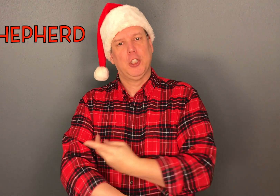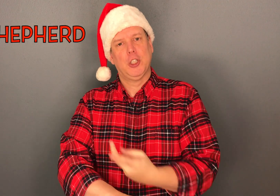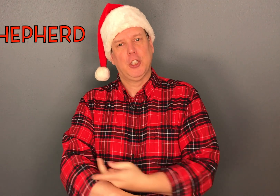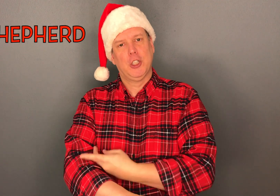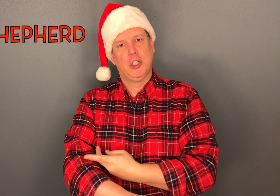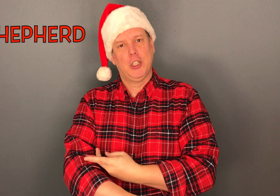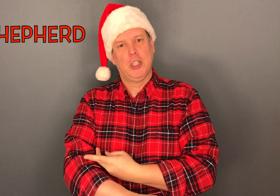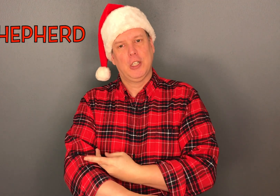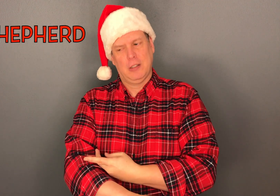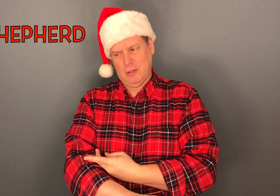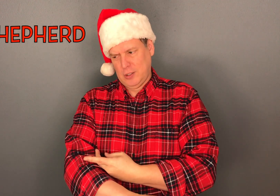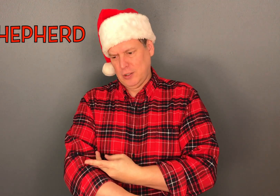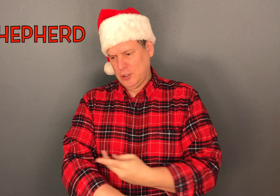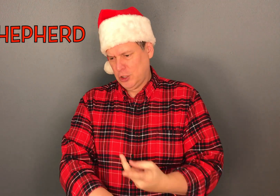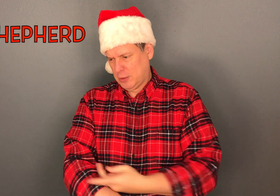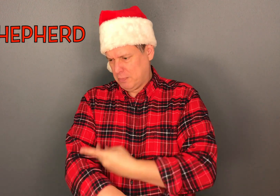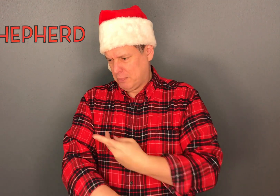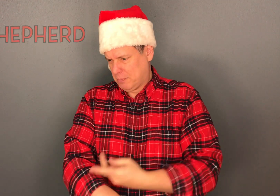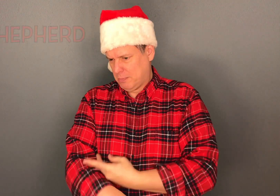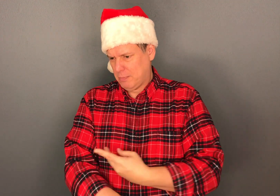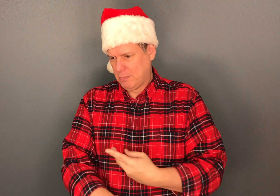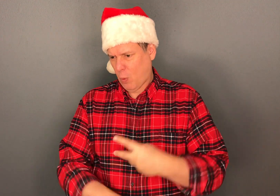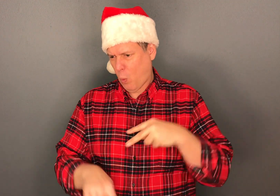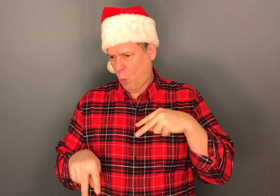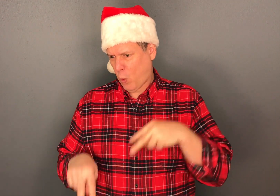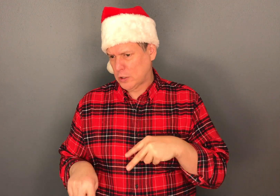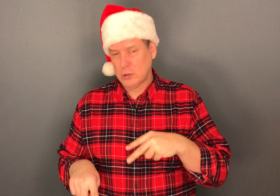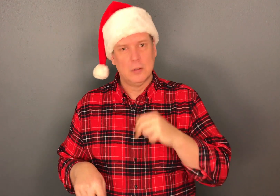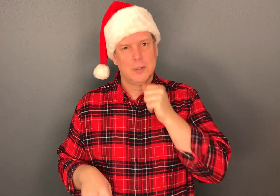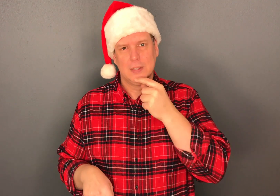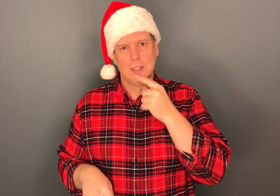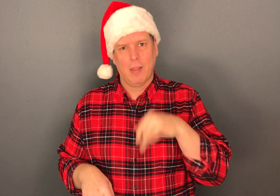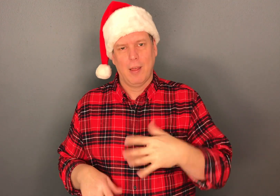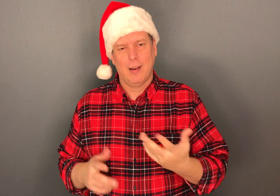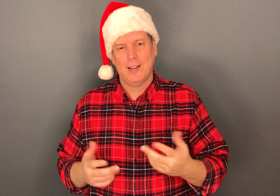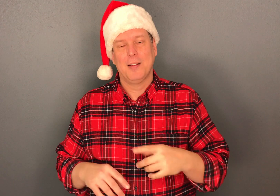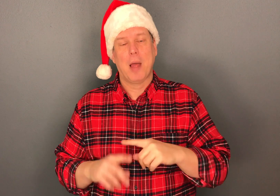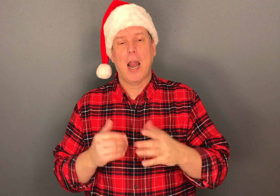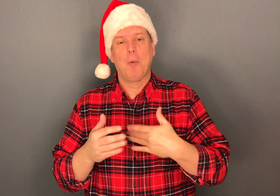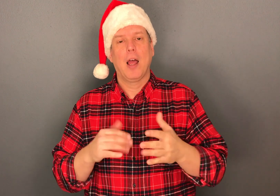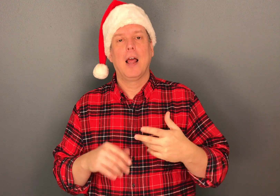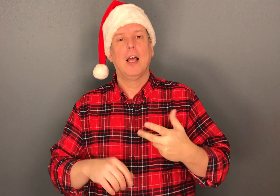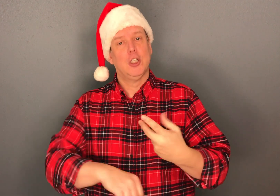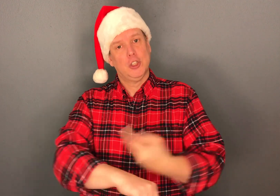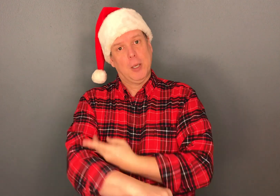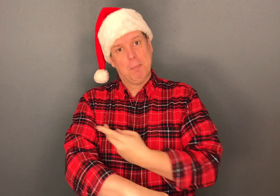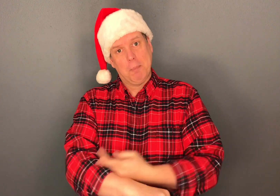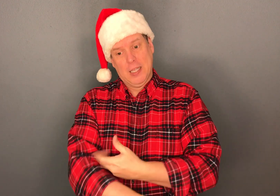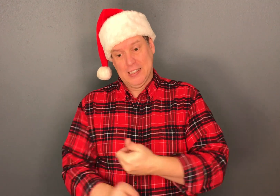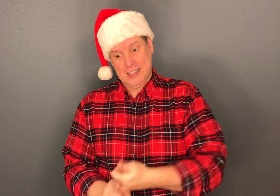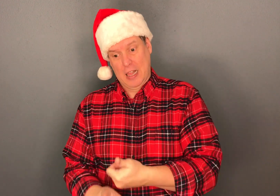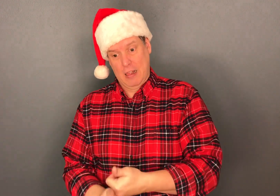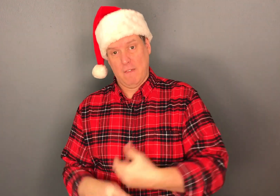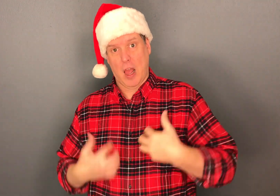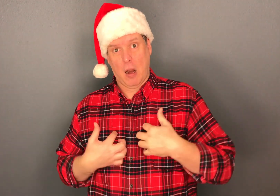signed the same as the sign for sheep we don't say sheep watcher or anything